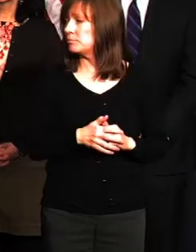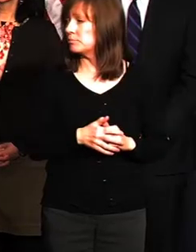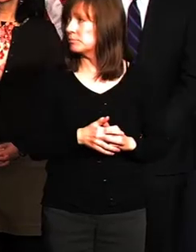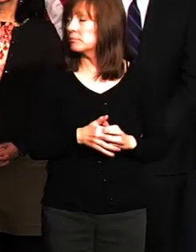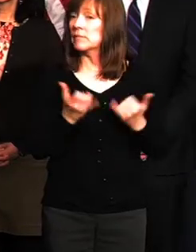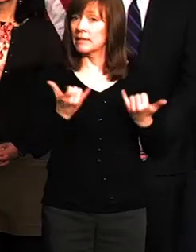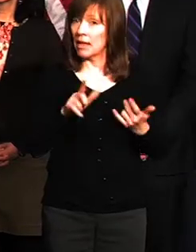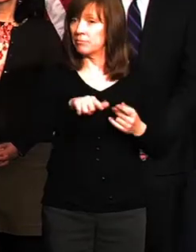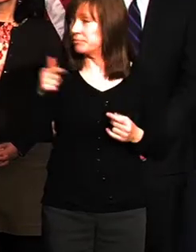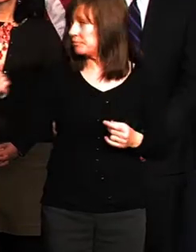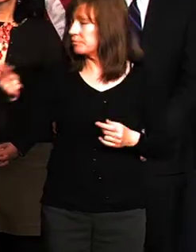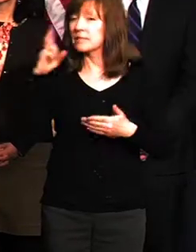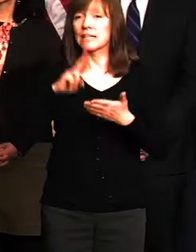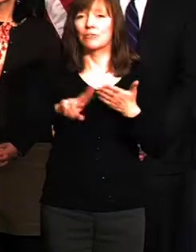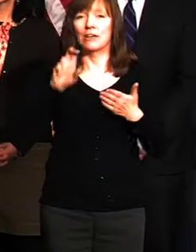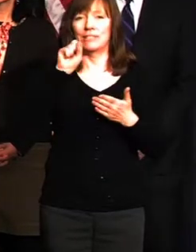to turn it over to Secretary Sudders.